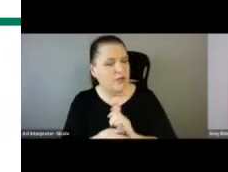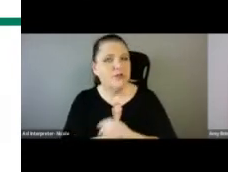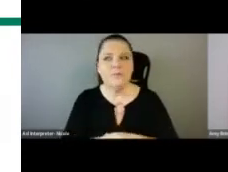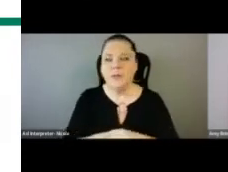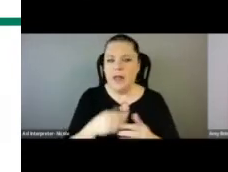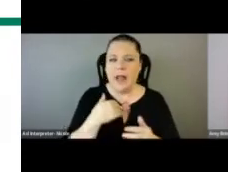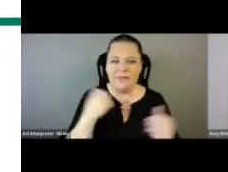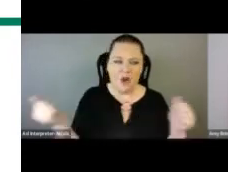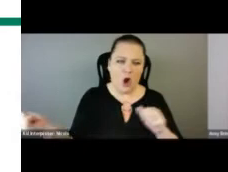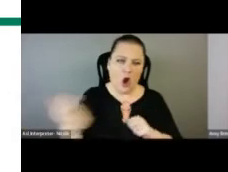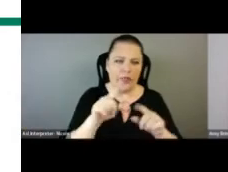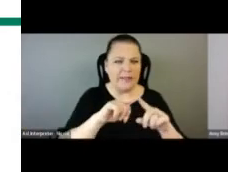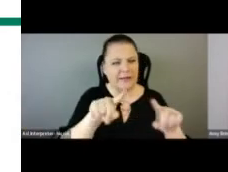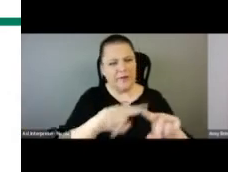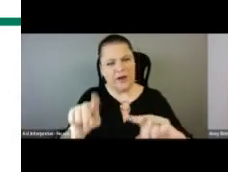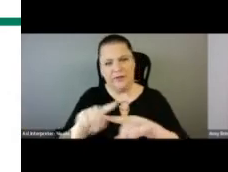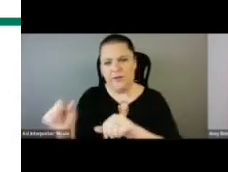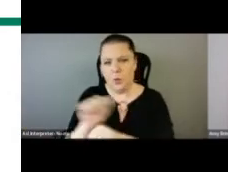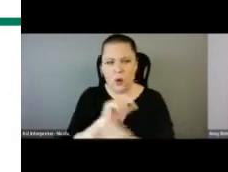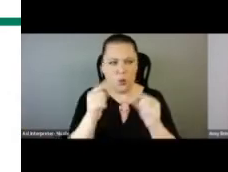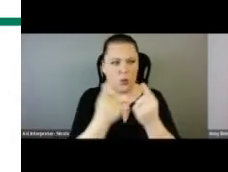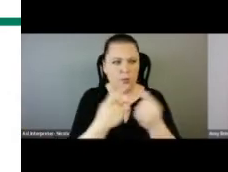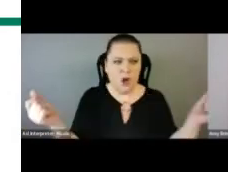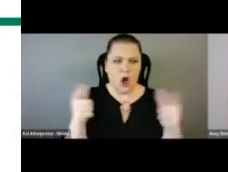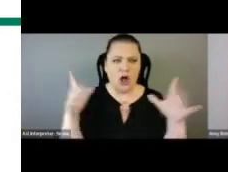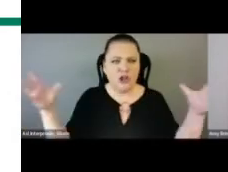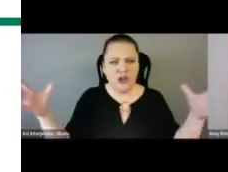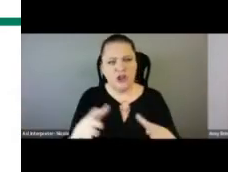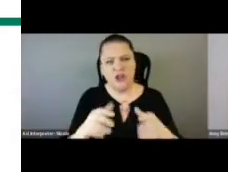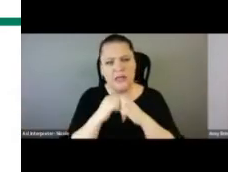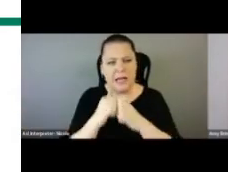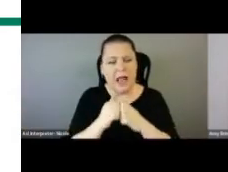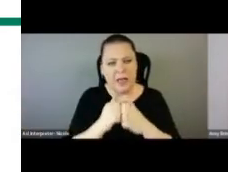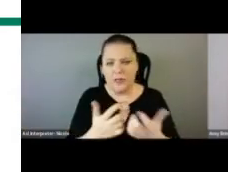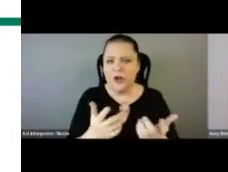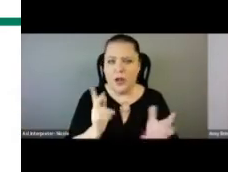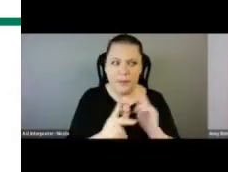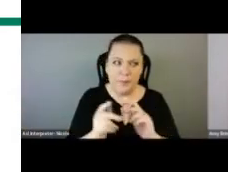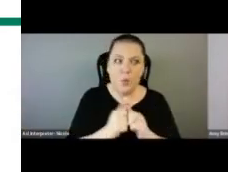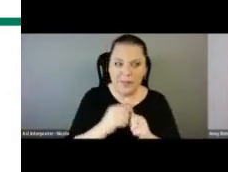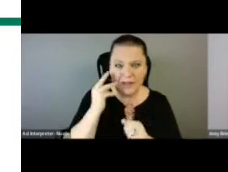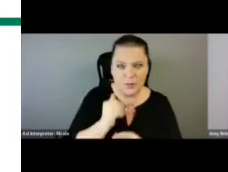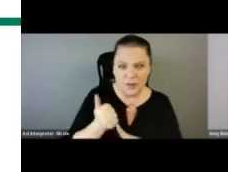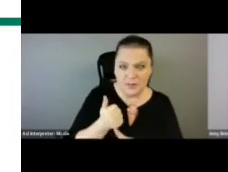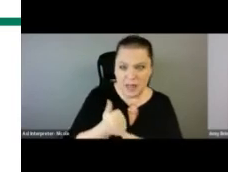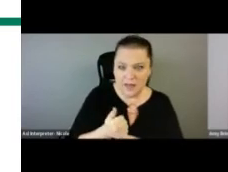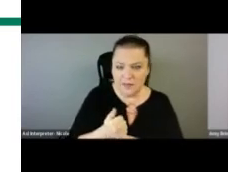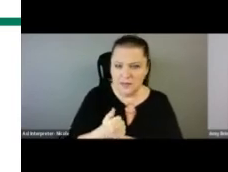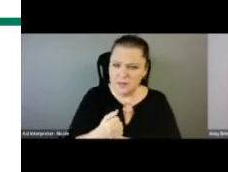groups, you know, coming together, and the state agencies being there, and people with direct lived experience, there's also people on the table who can